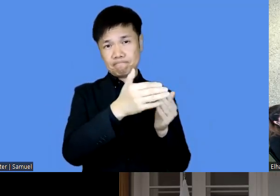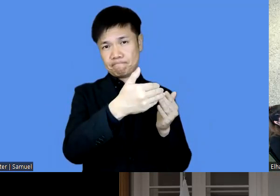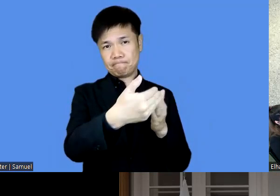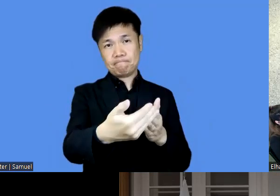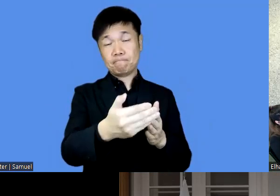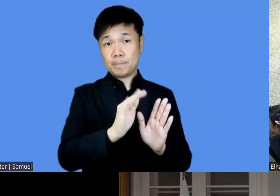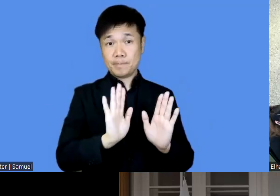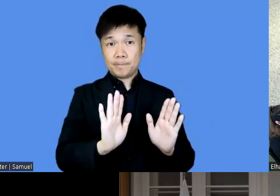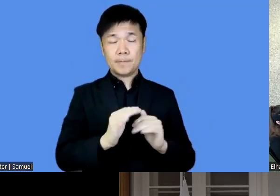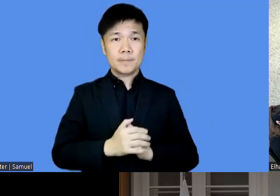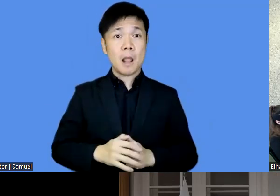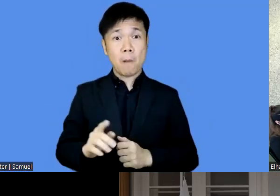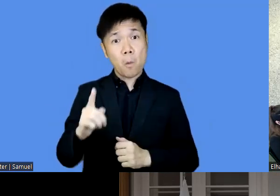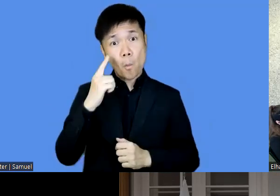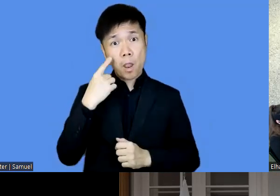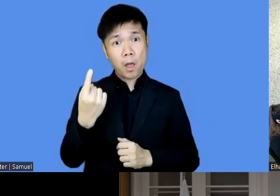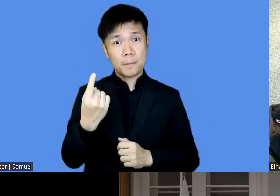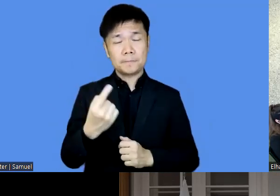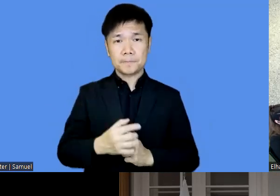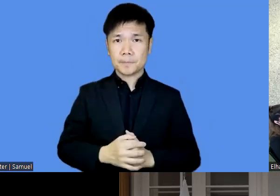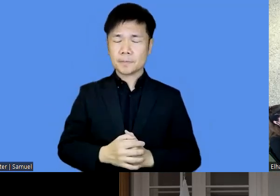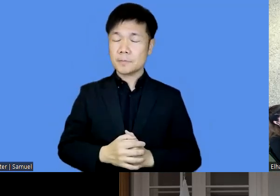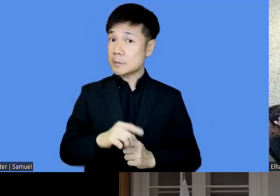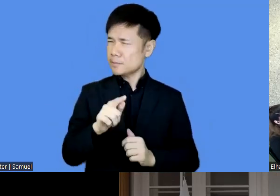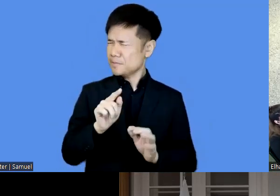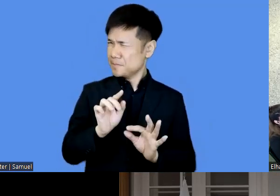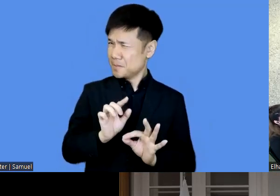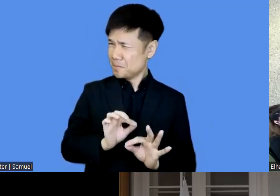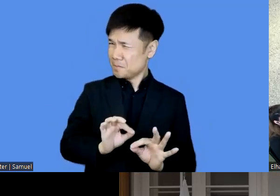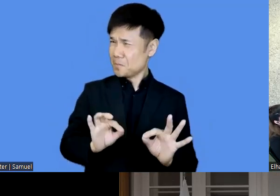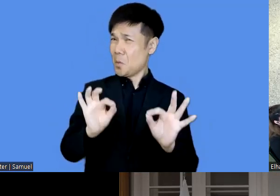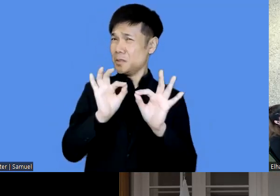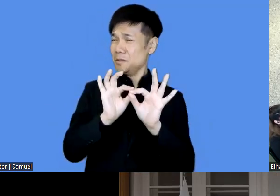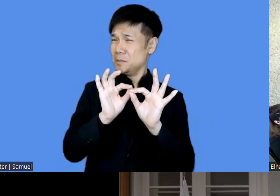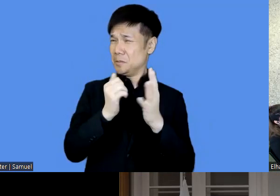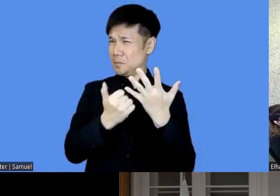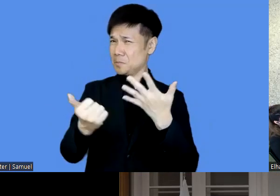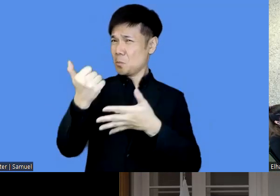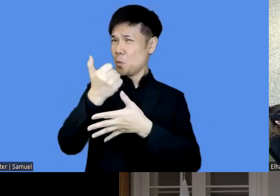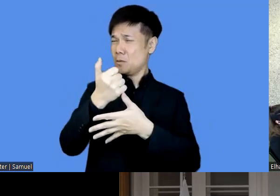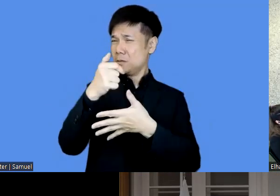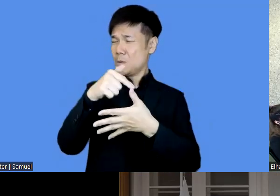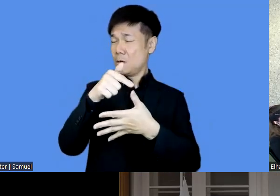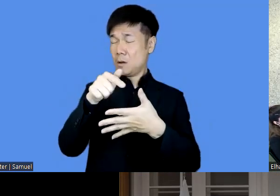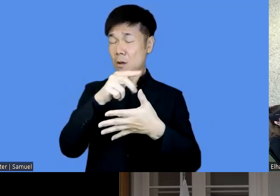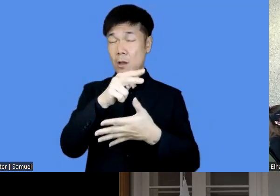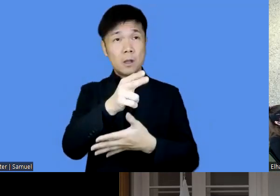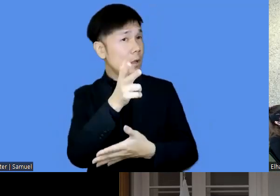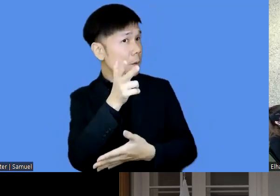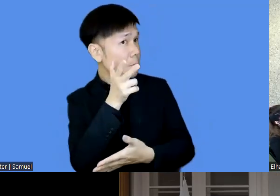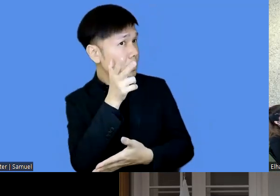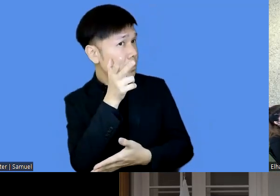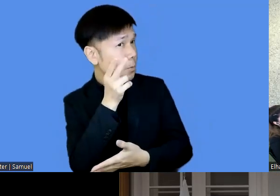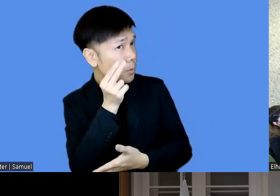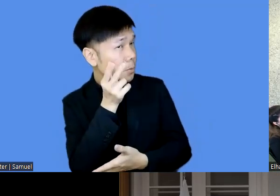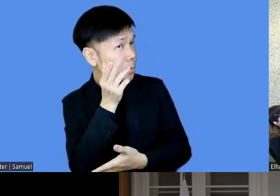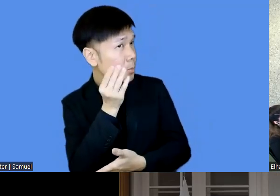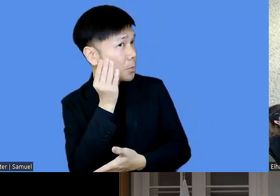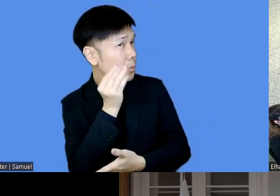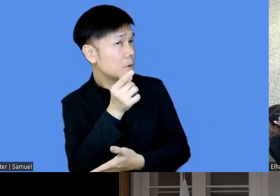One thing that was very important like very stood out for me was how she drew the picture